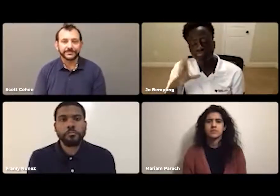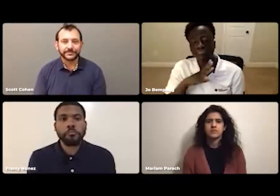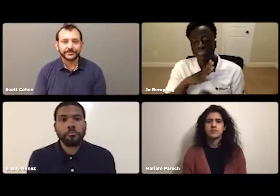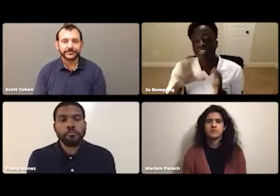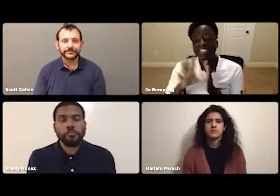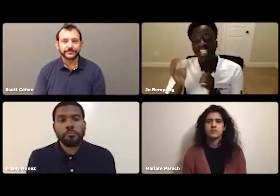a living.